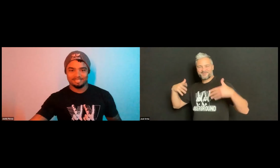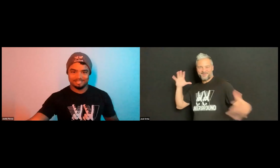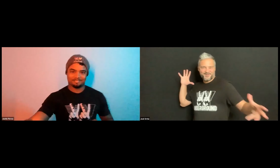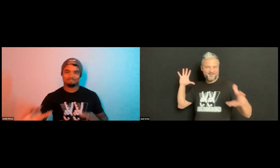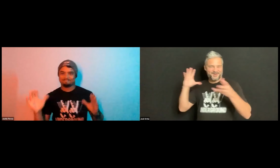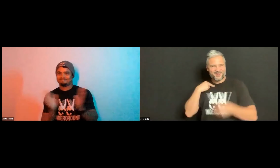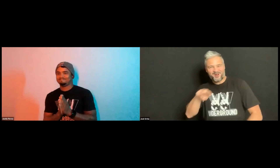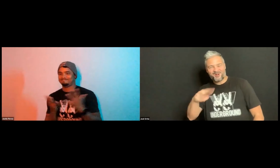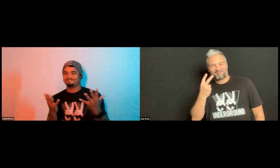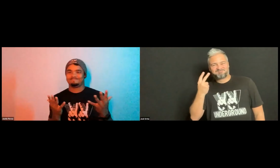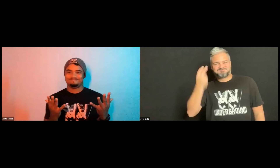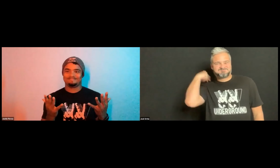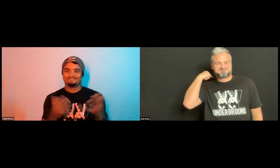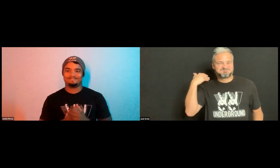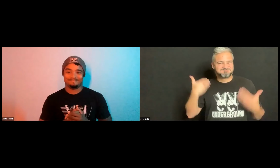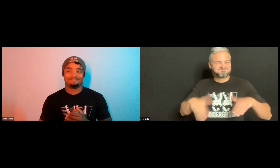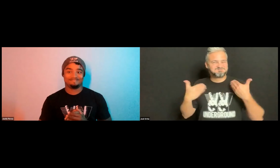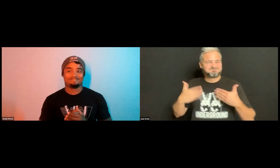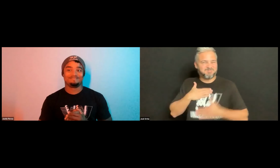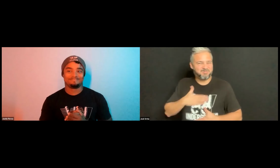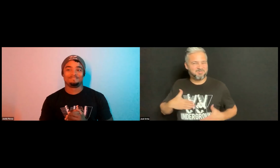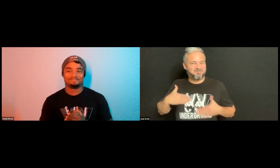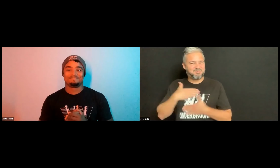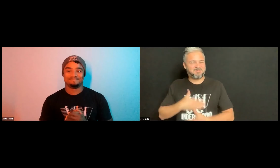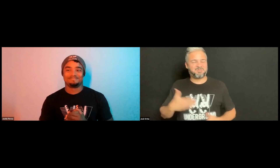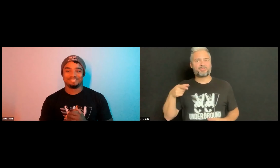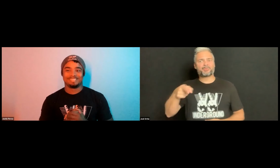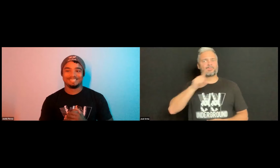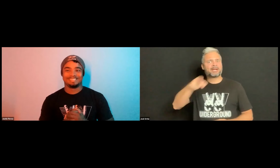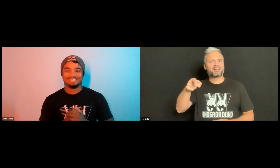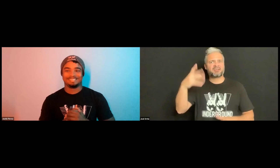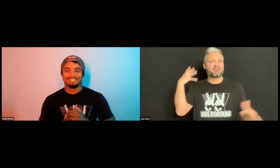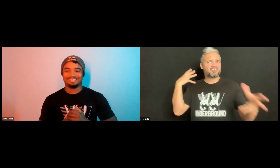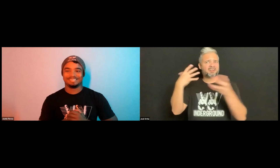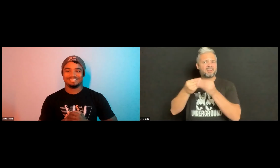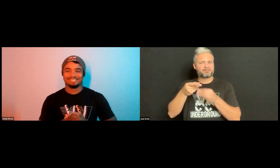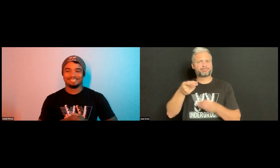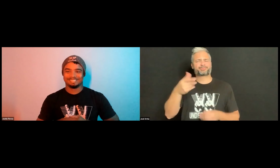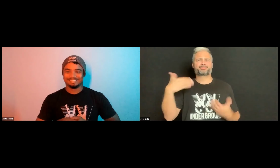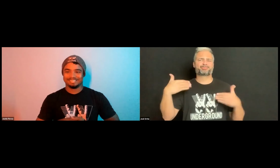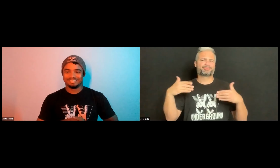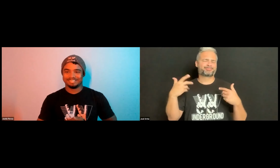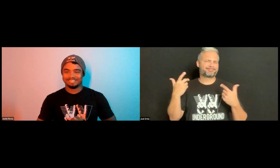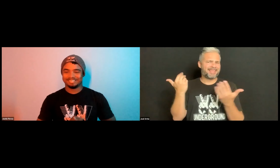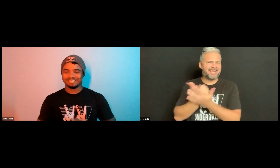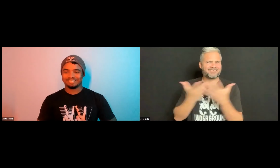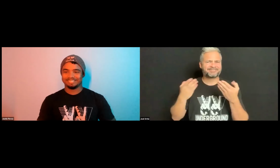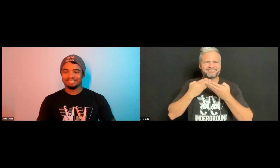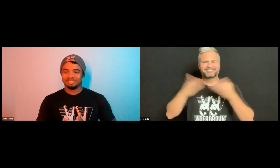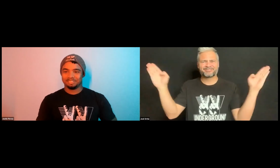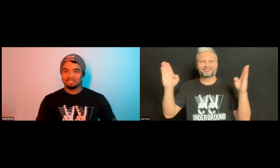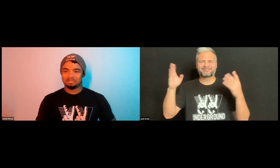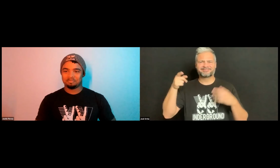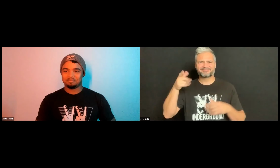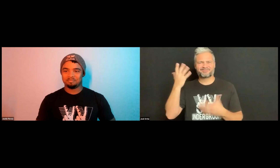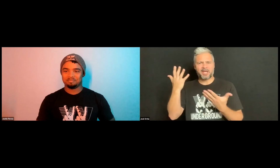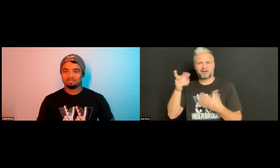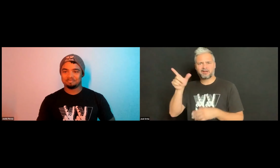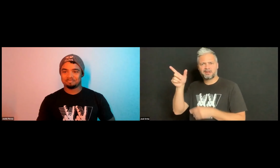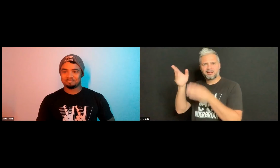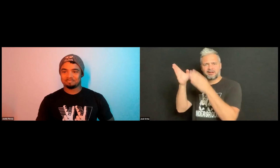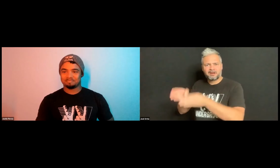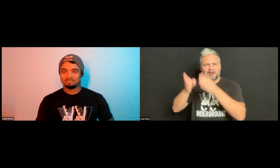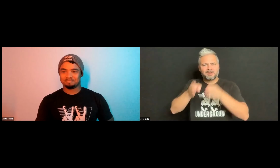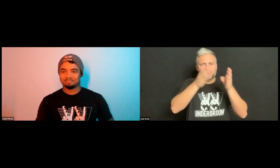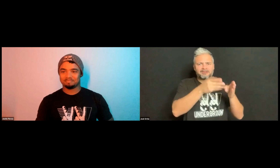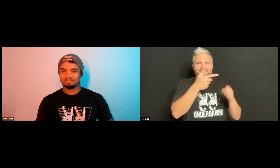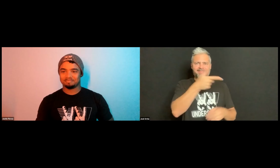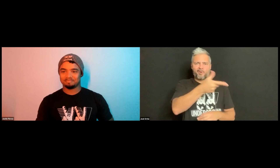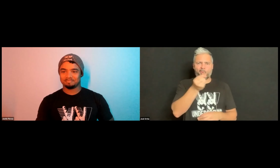Yes, that's such great memories. We've done so many things during the year, and it's such a variety.